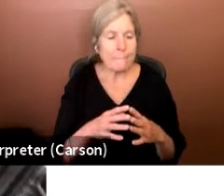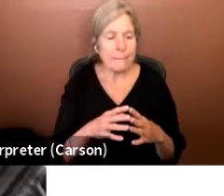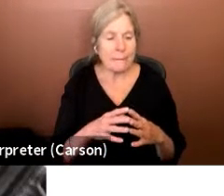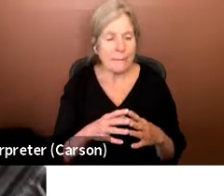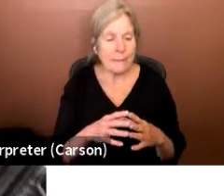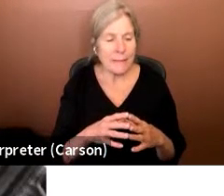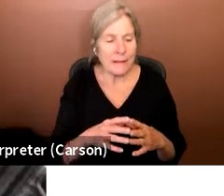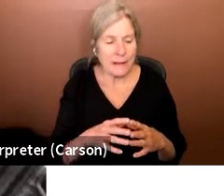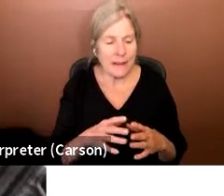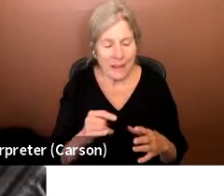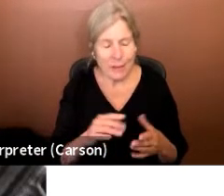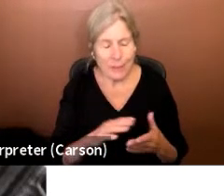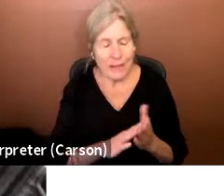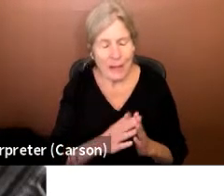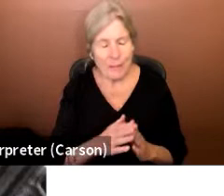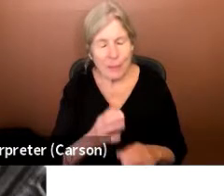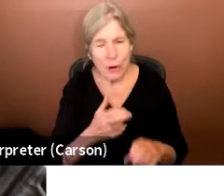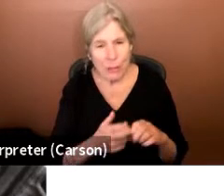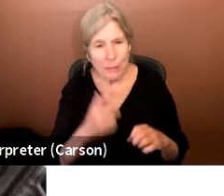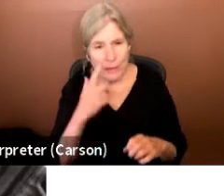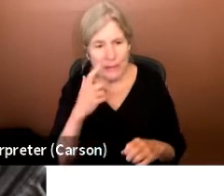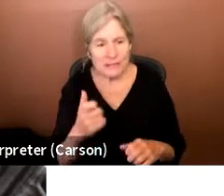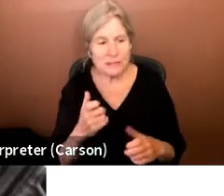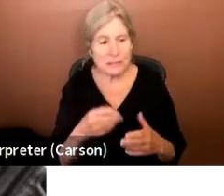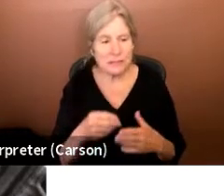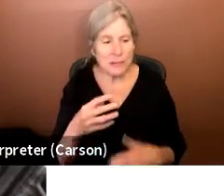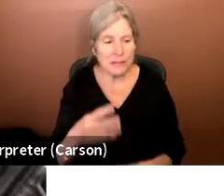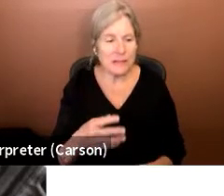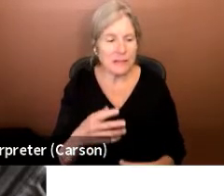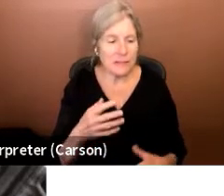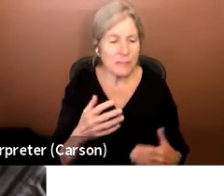problematic for my work. Now we are working on an